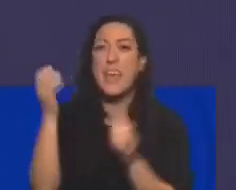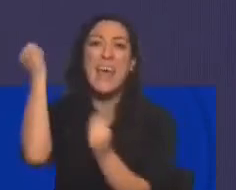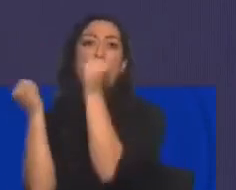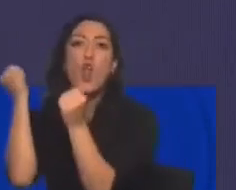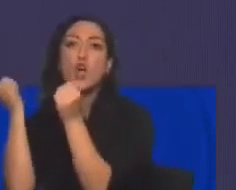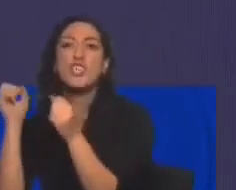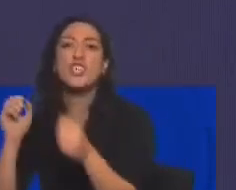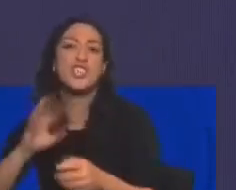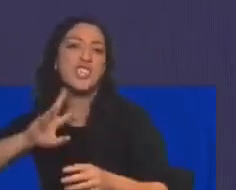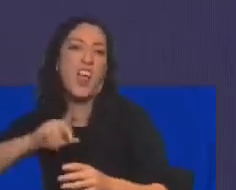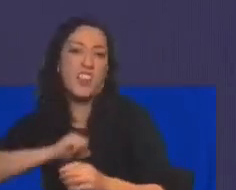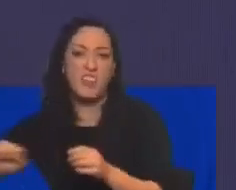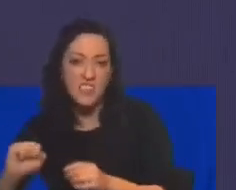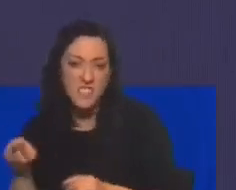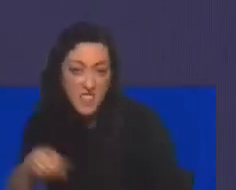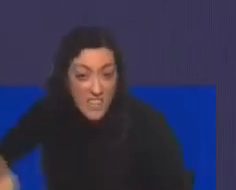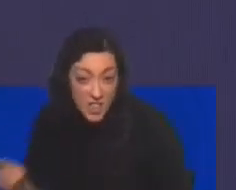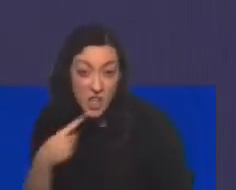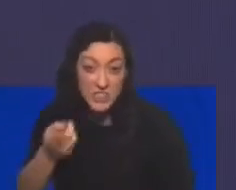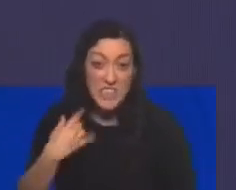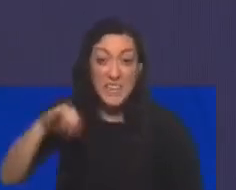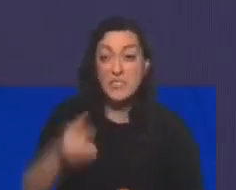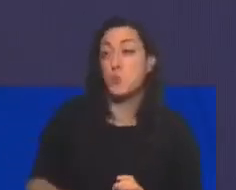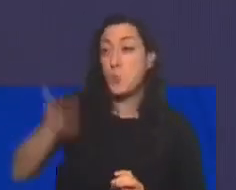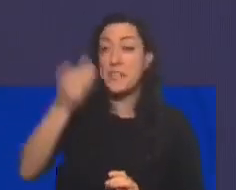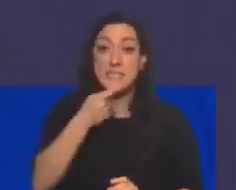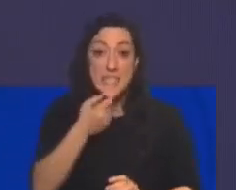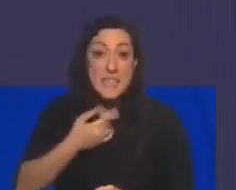tell us? That we had to raise the interest rate. If we had raised the